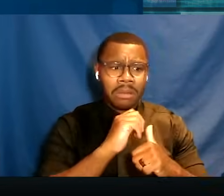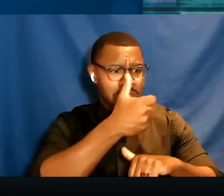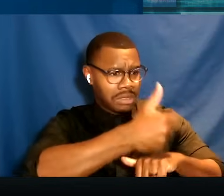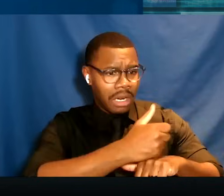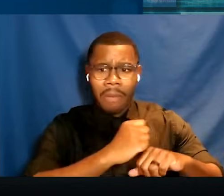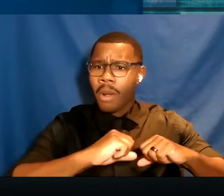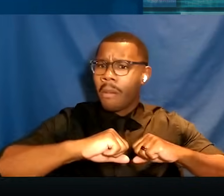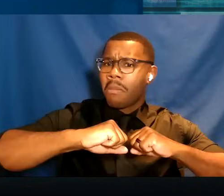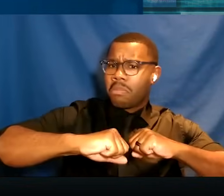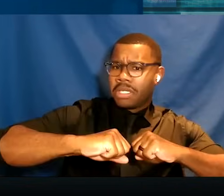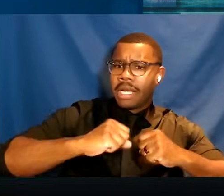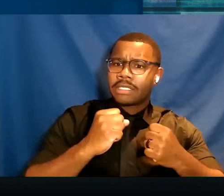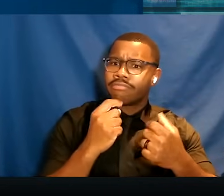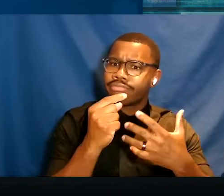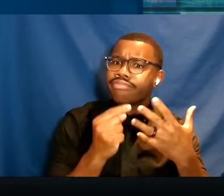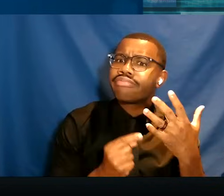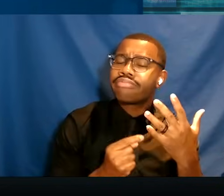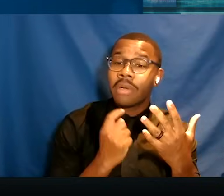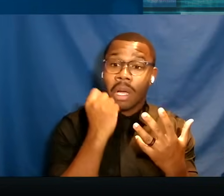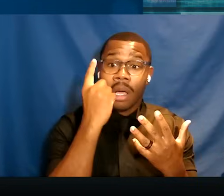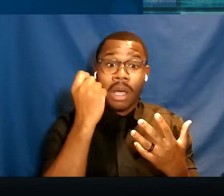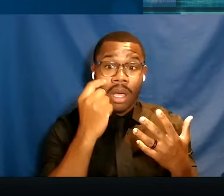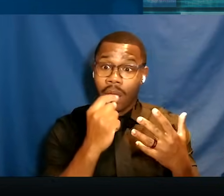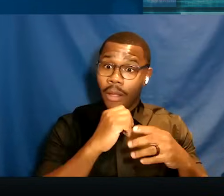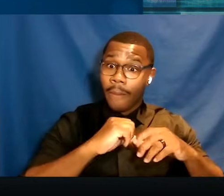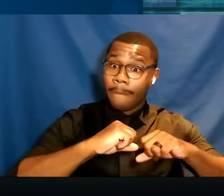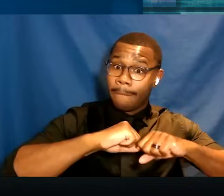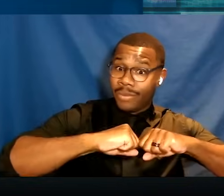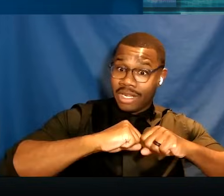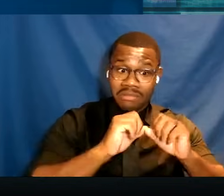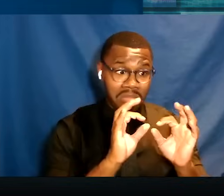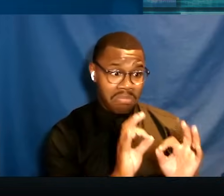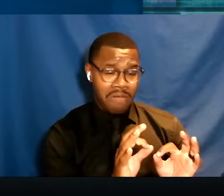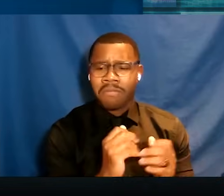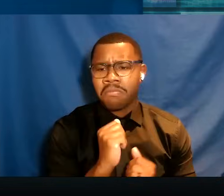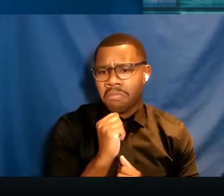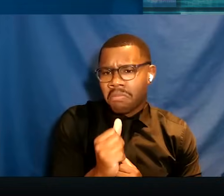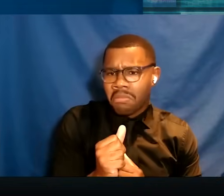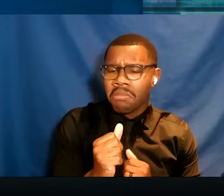they are things we need to advance upon in future years. But when you look at what's actually happening now,